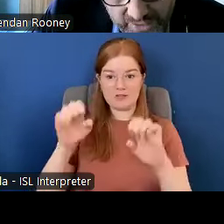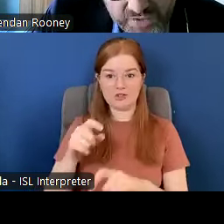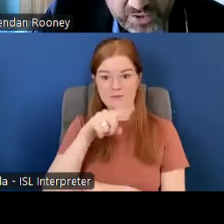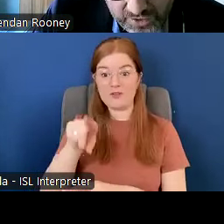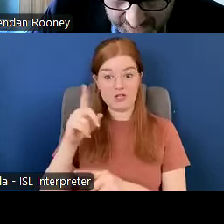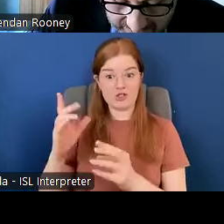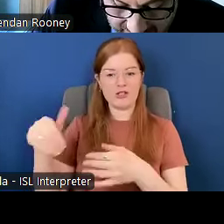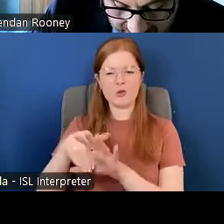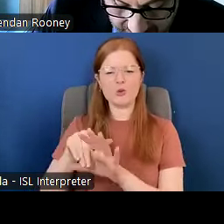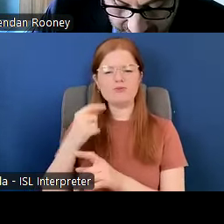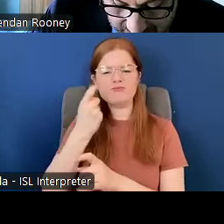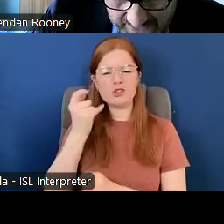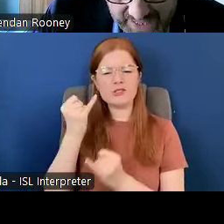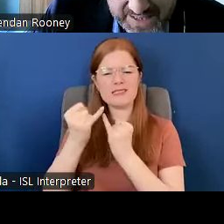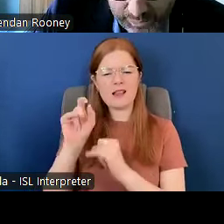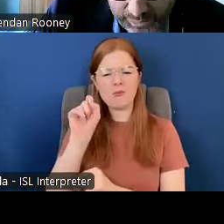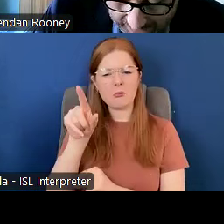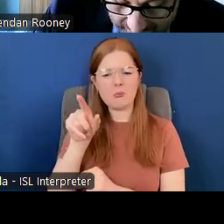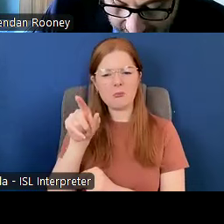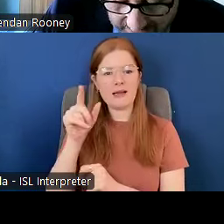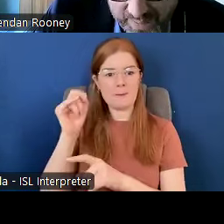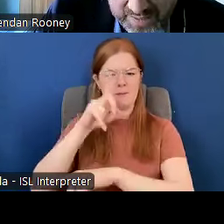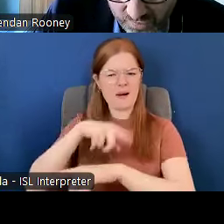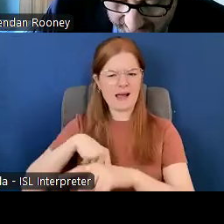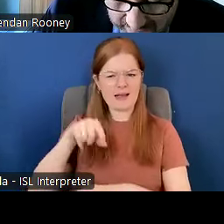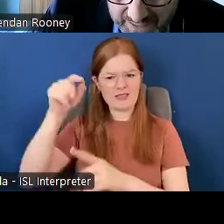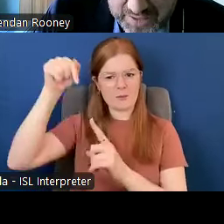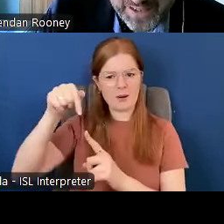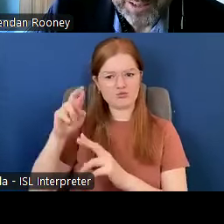includes a curious detail delineated in black at the bottom right. It looks a little